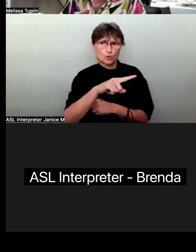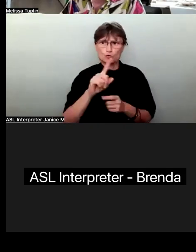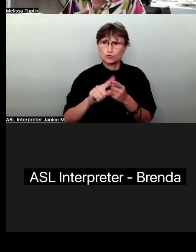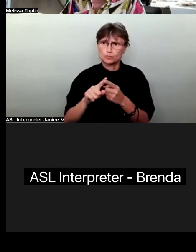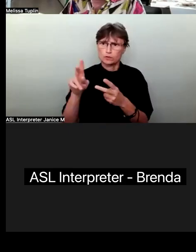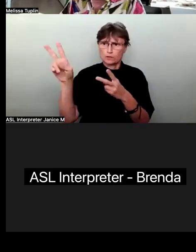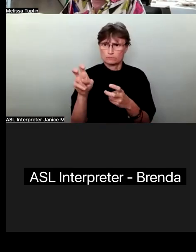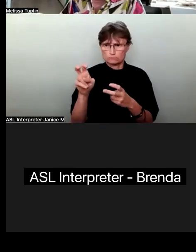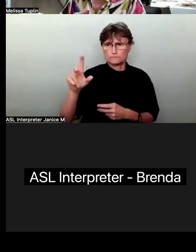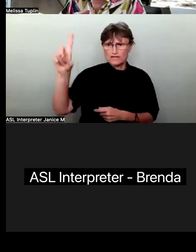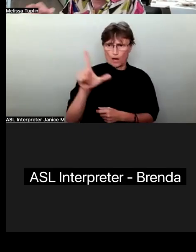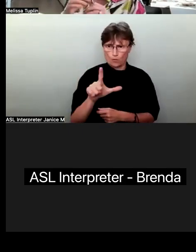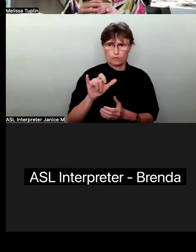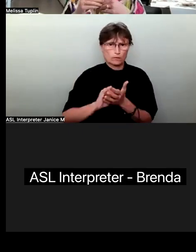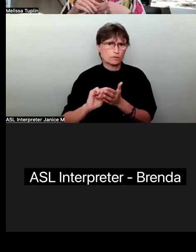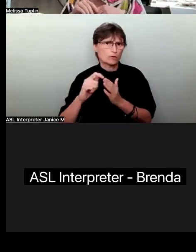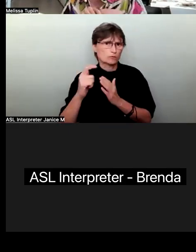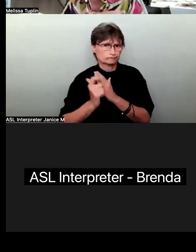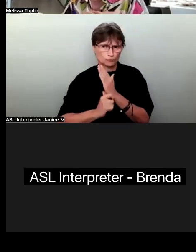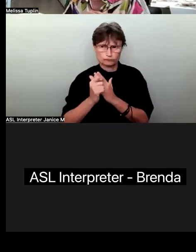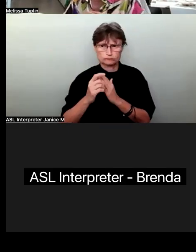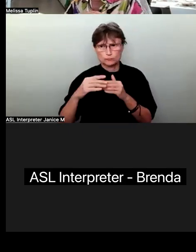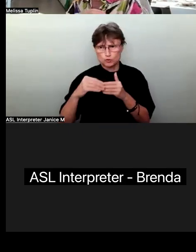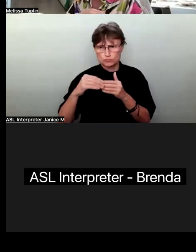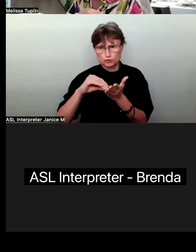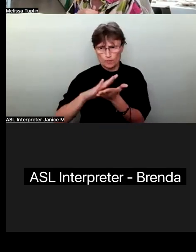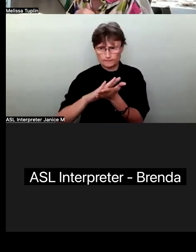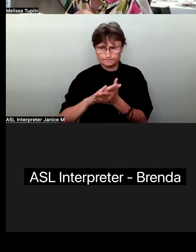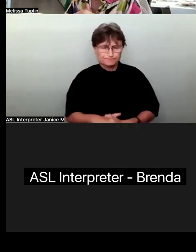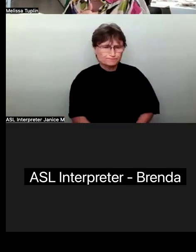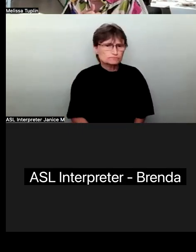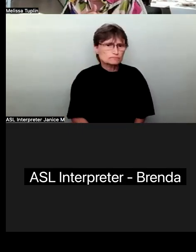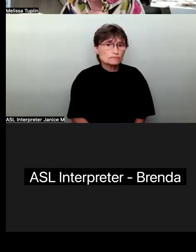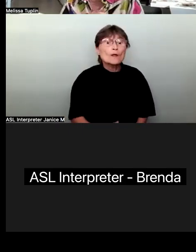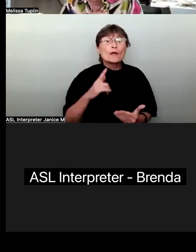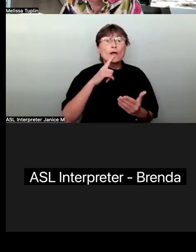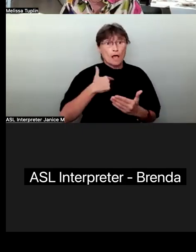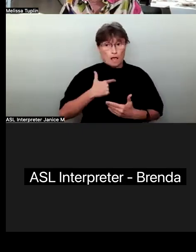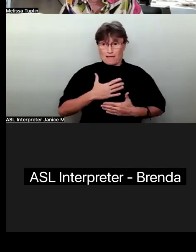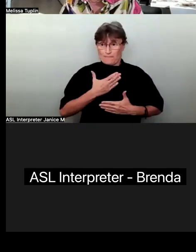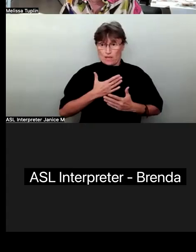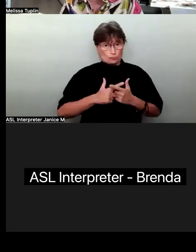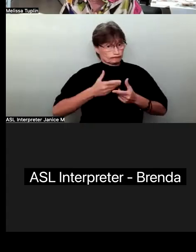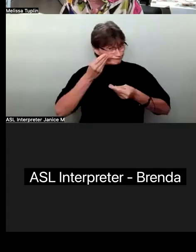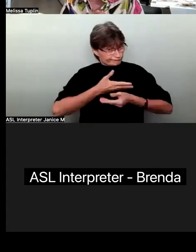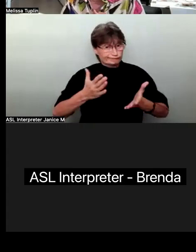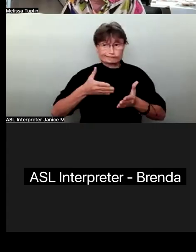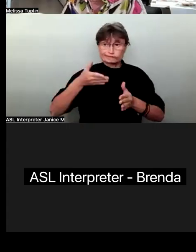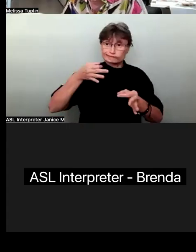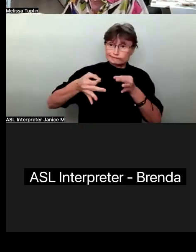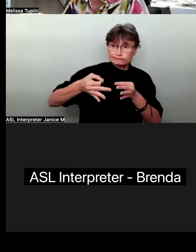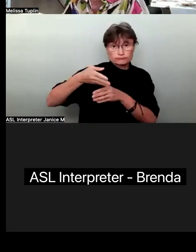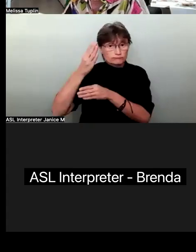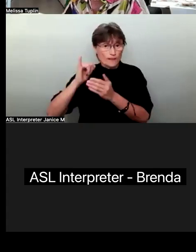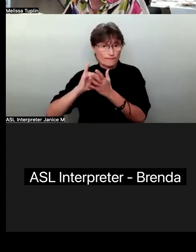So, while I am pleased to be presenting this information for you today, your contacts going